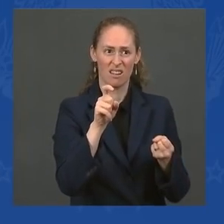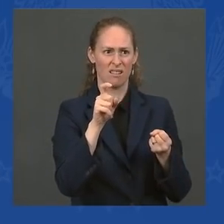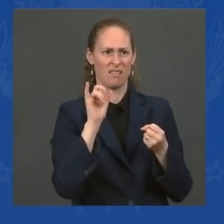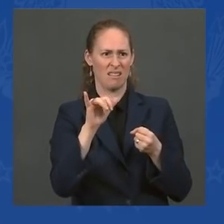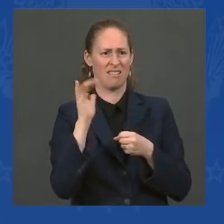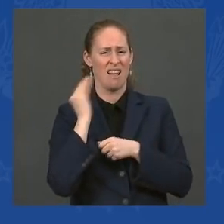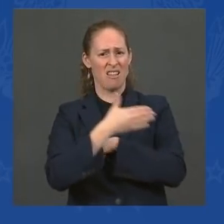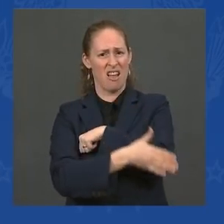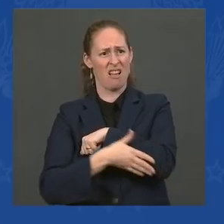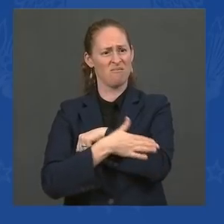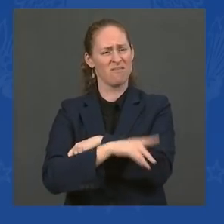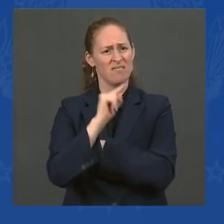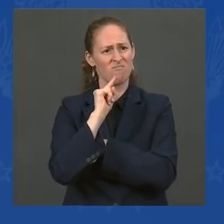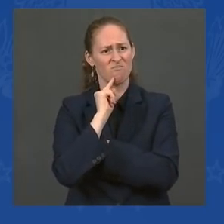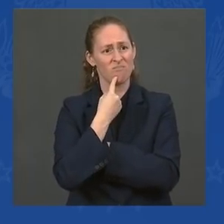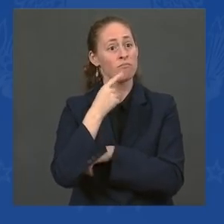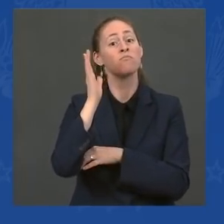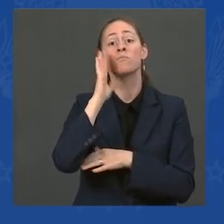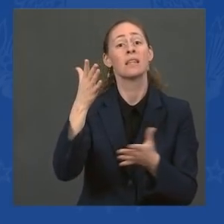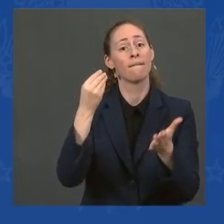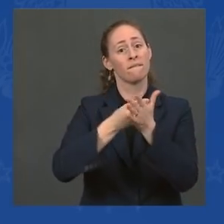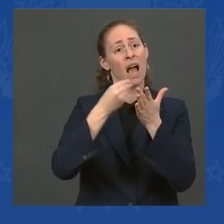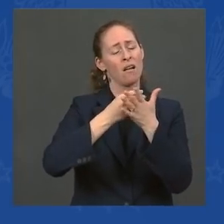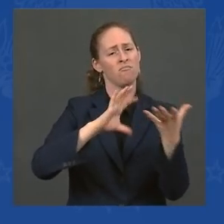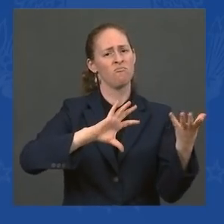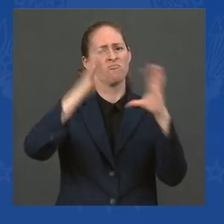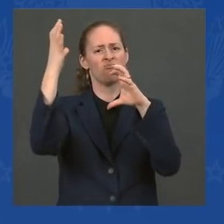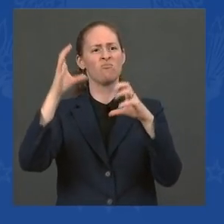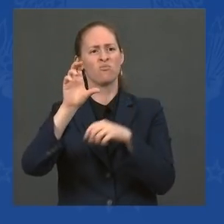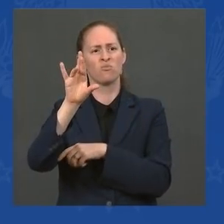causing interest rates to rise quickly and restricting access to credit.